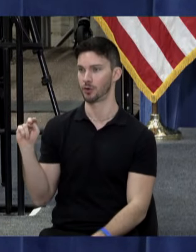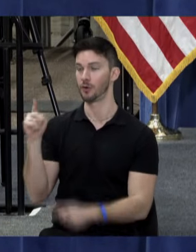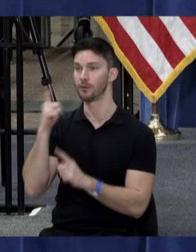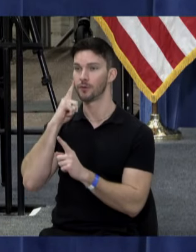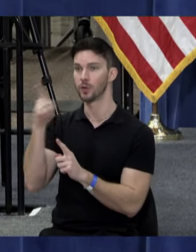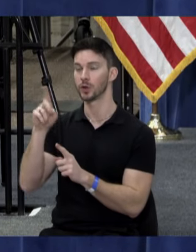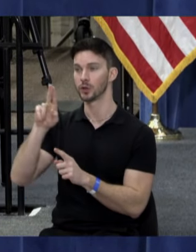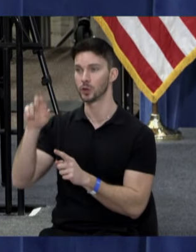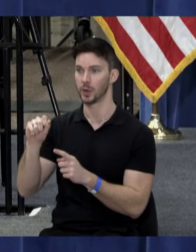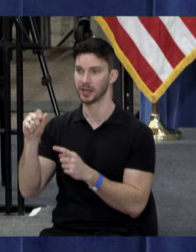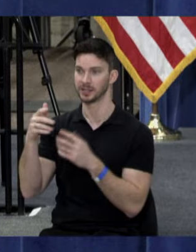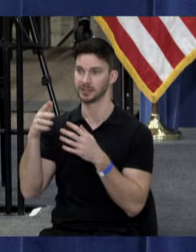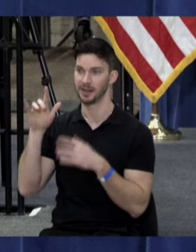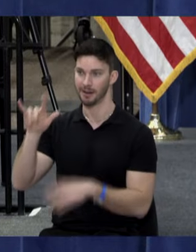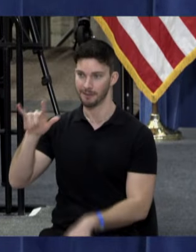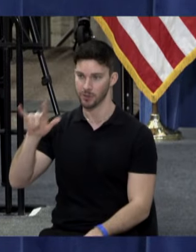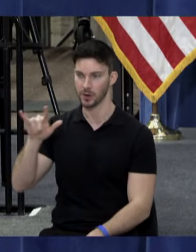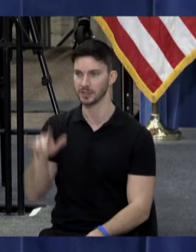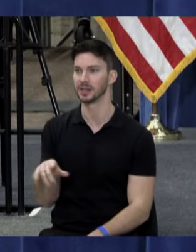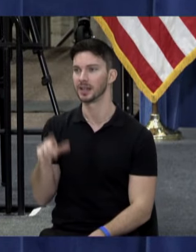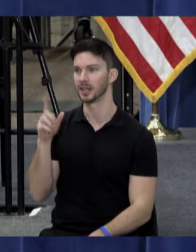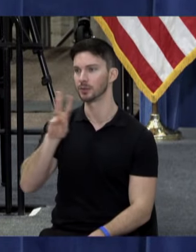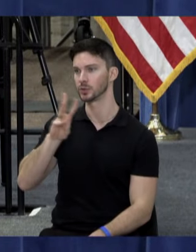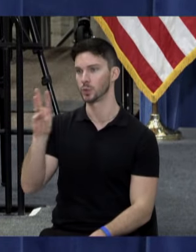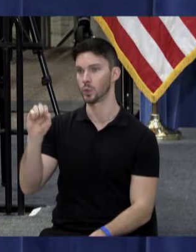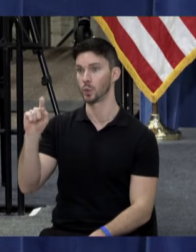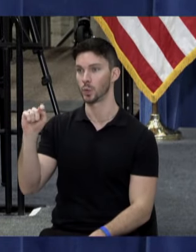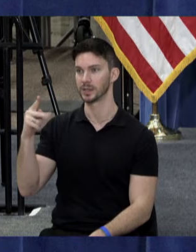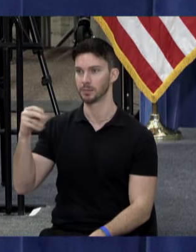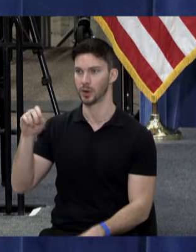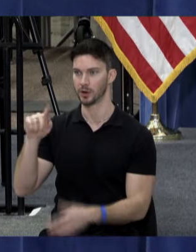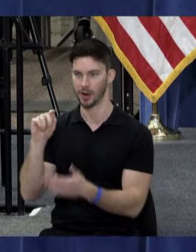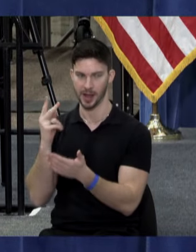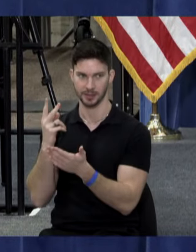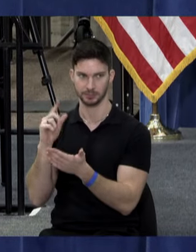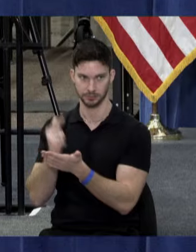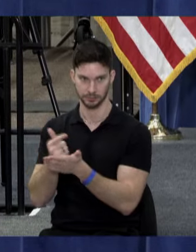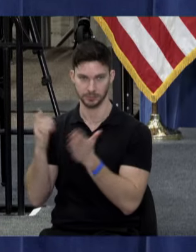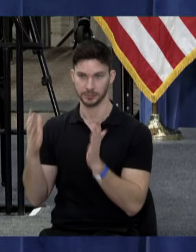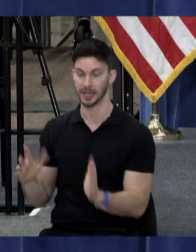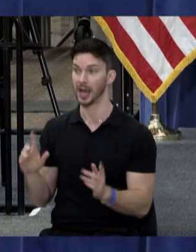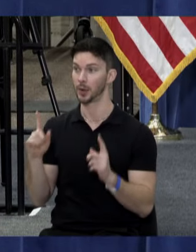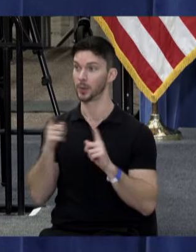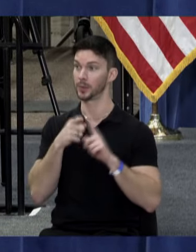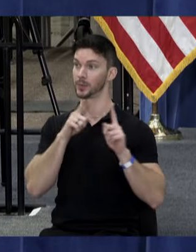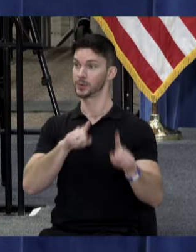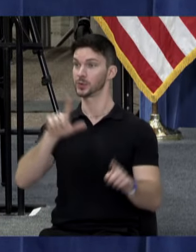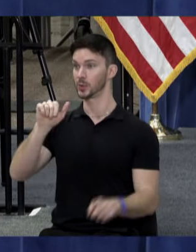grad civil engineer. And when we visited him in Langley, I got to sit on the Lem, which is back in